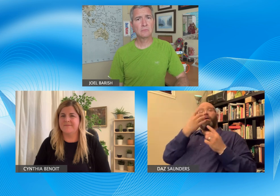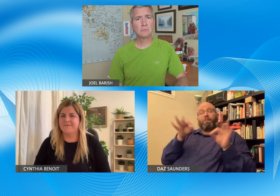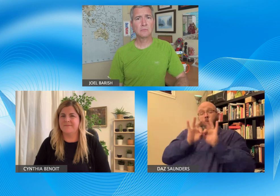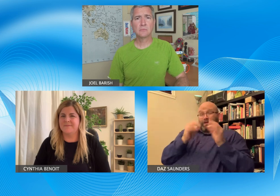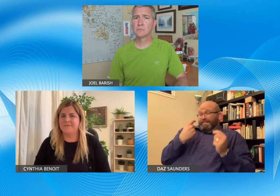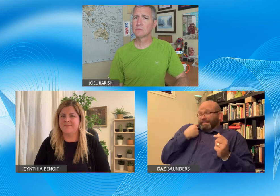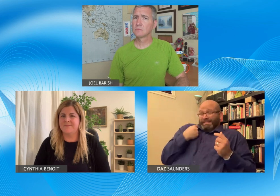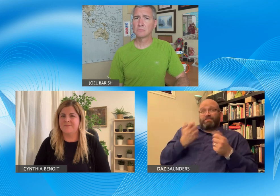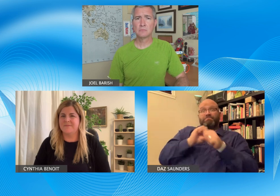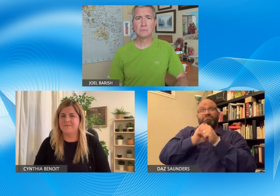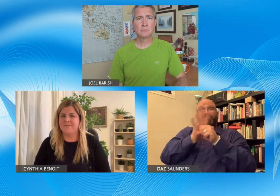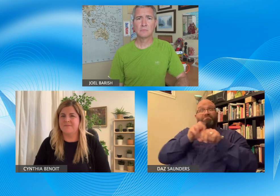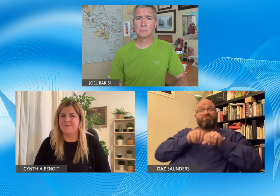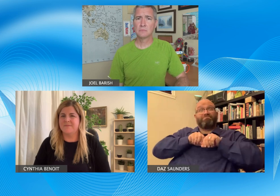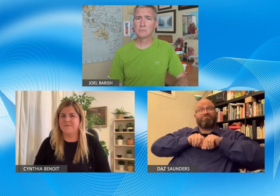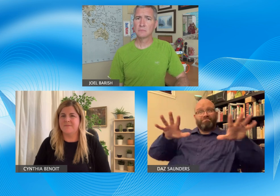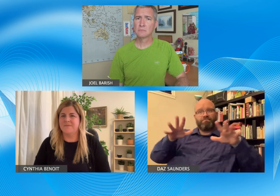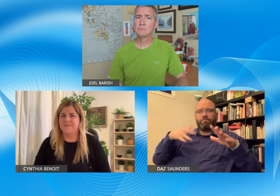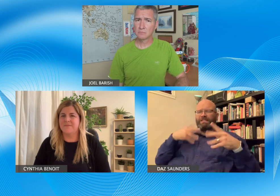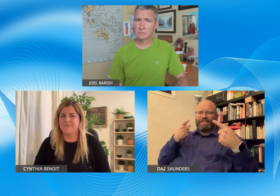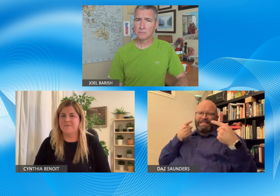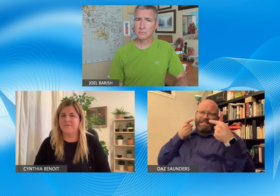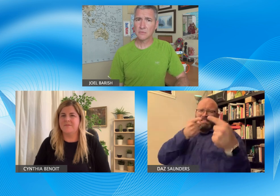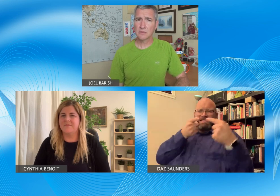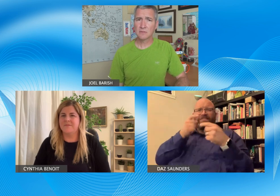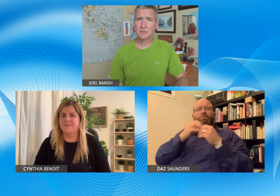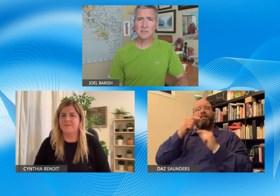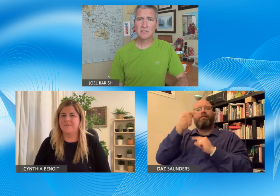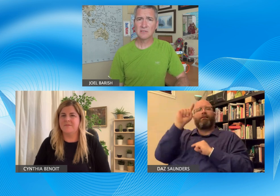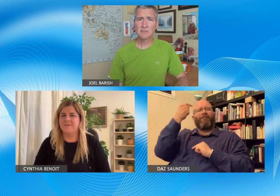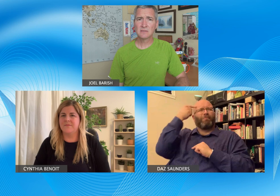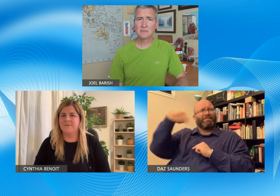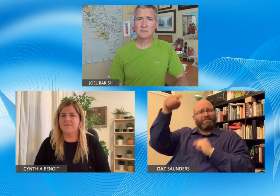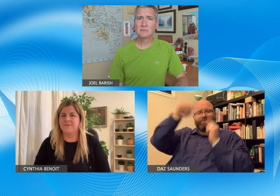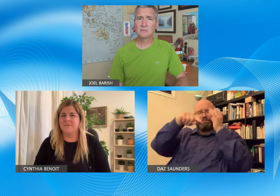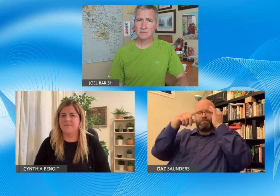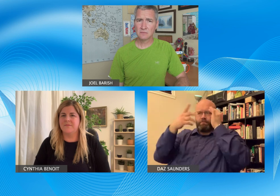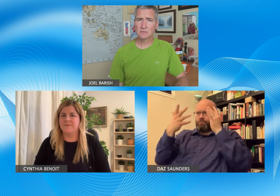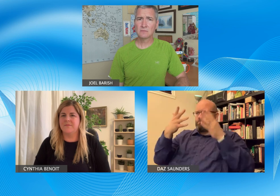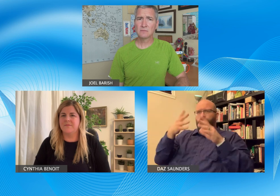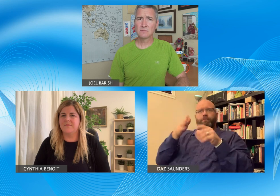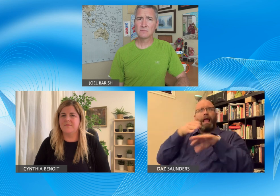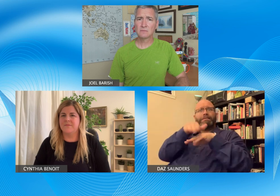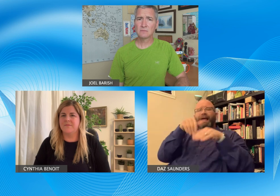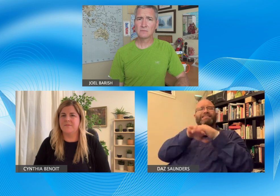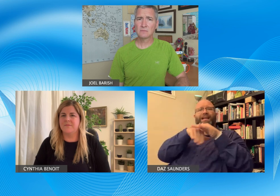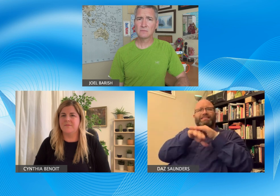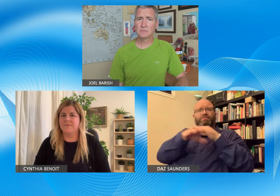However, with the recent Covid-19 pandemic, we became embroiled with the Canadian government